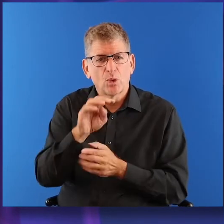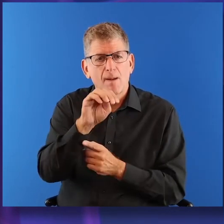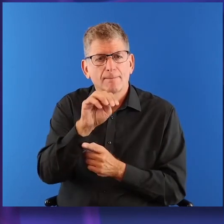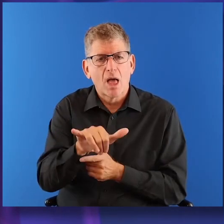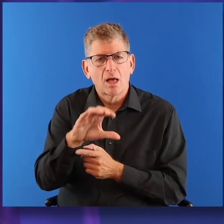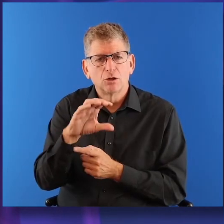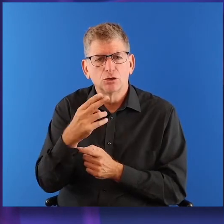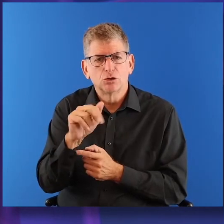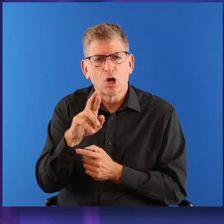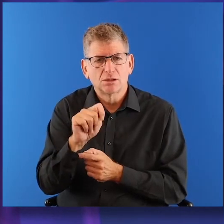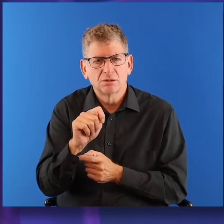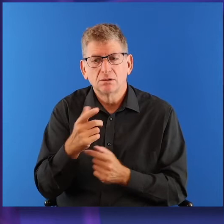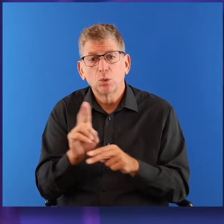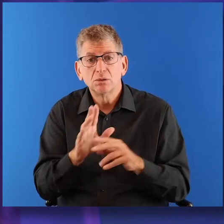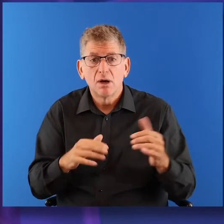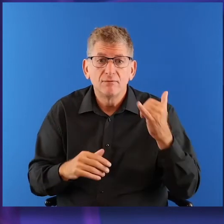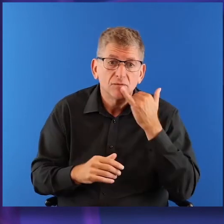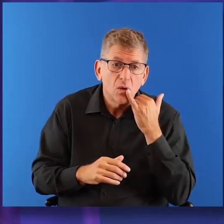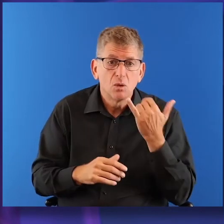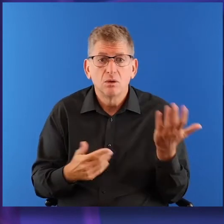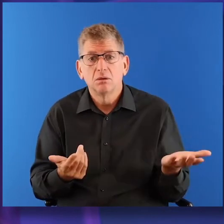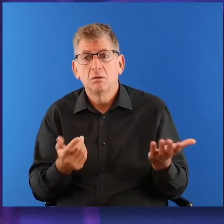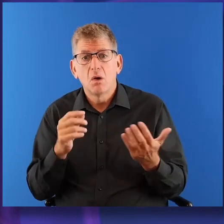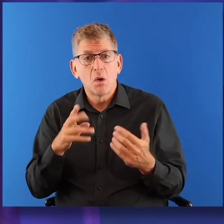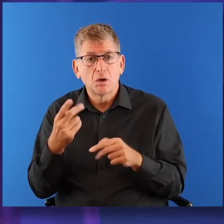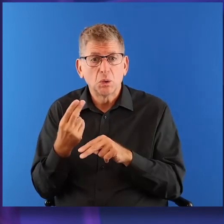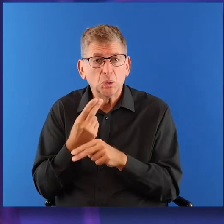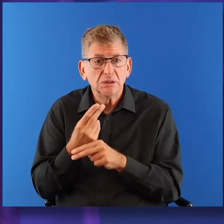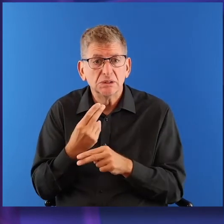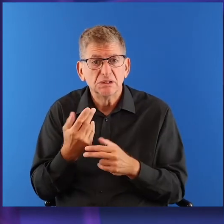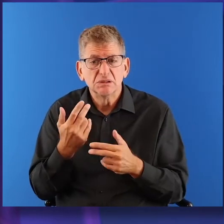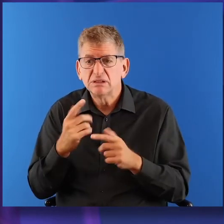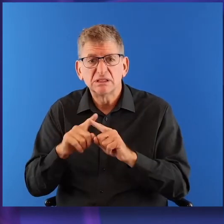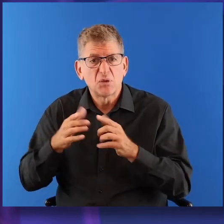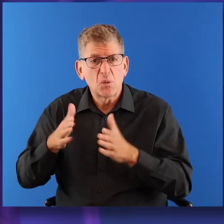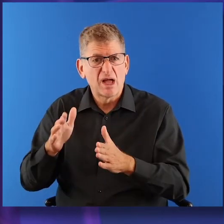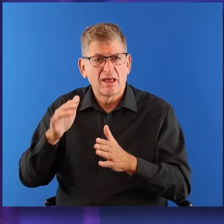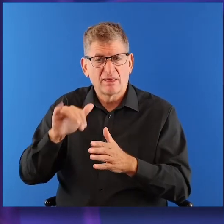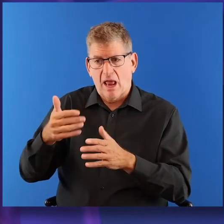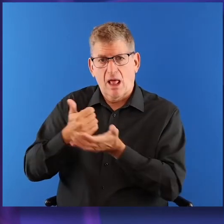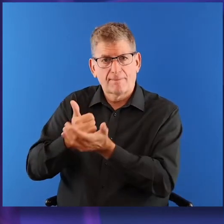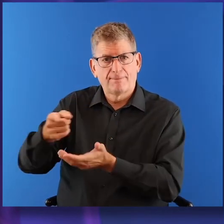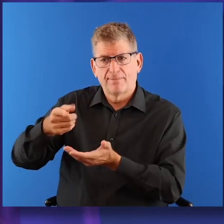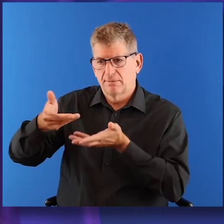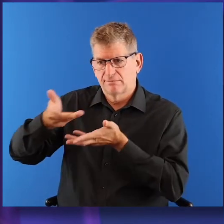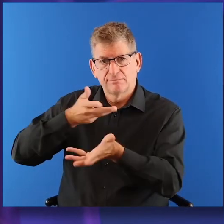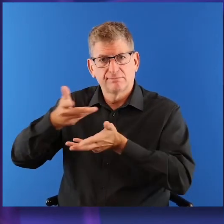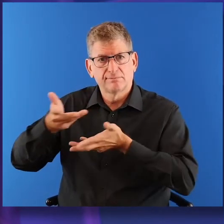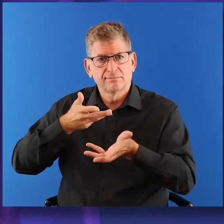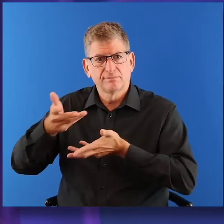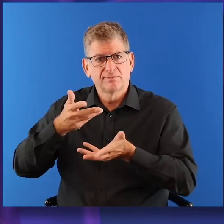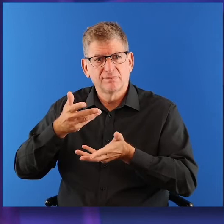actually in their pocket through MyChart on their phone, which is a way for them to interact